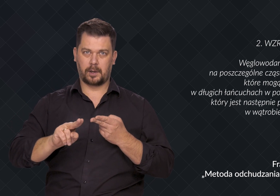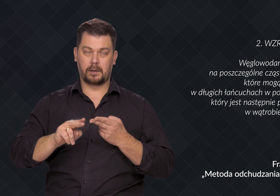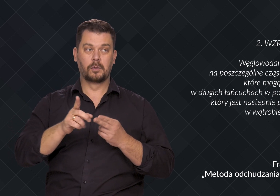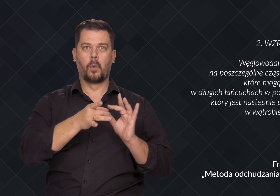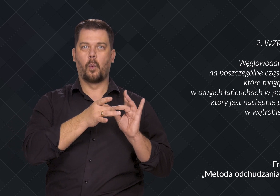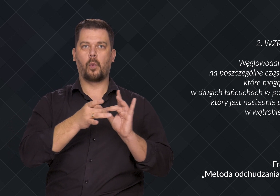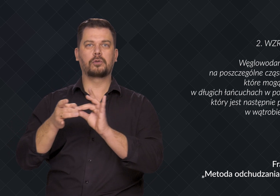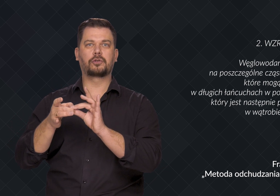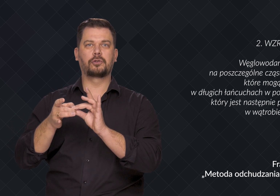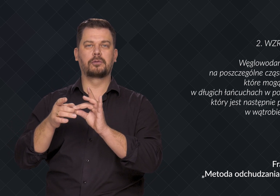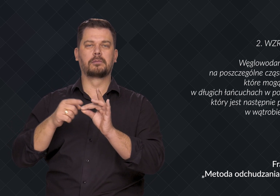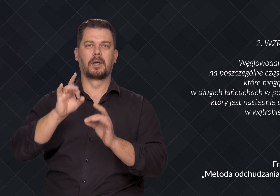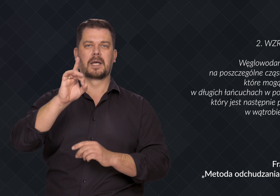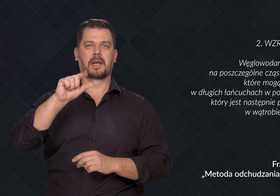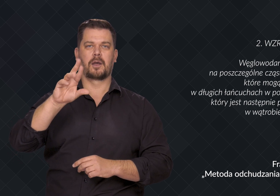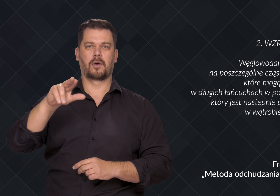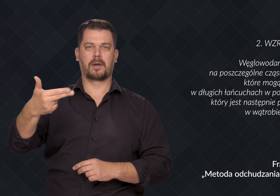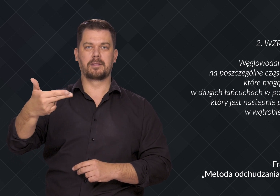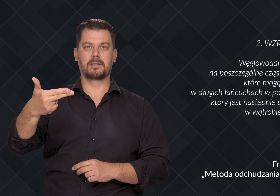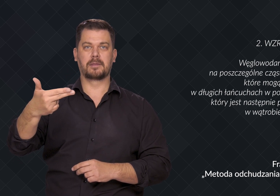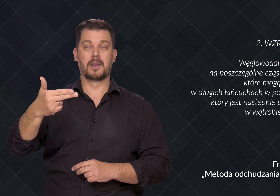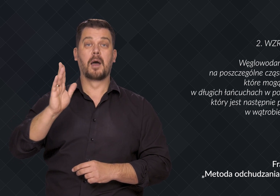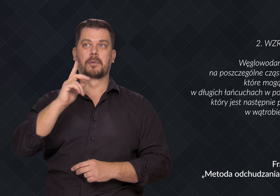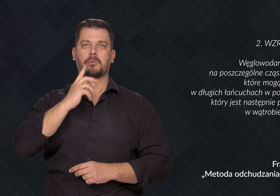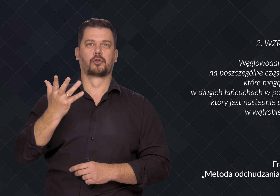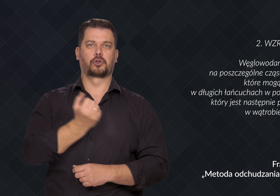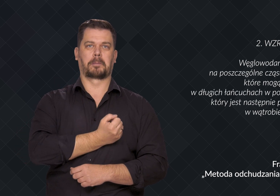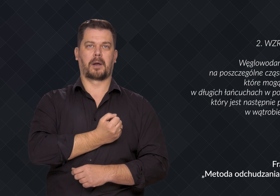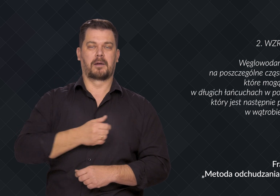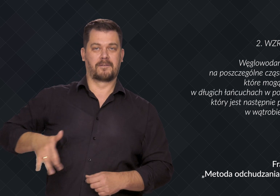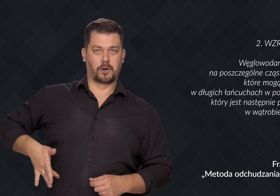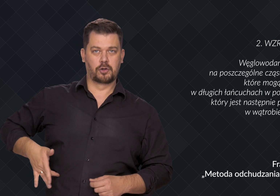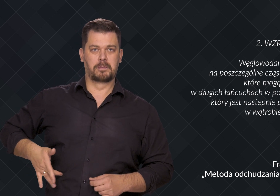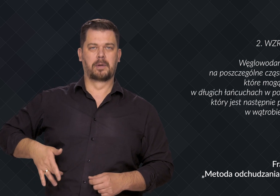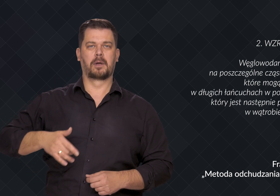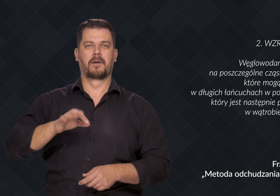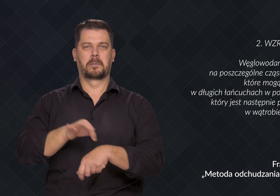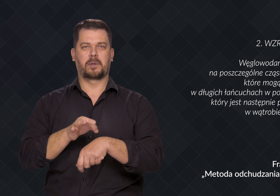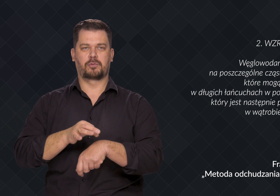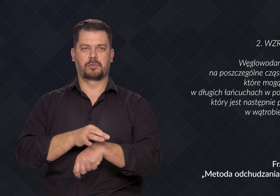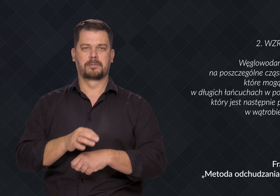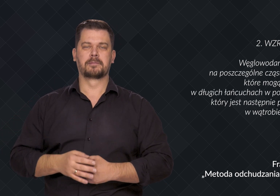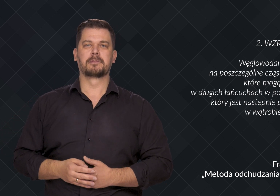which can be linked together in long chains as glycogen, which is then stored in the liver or muscles.